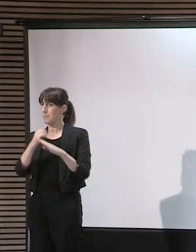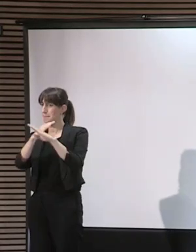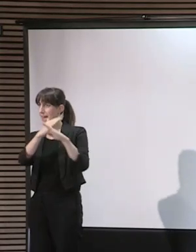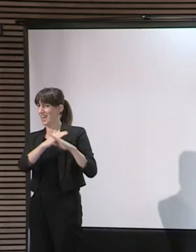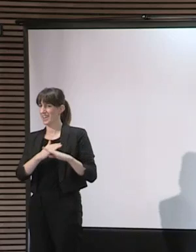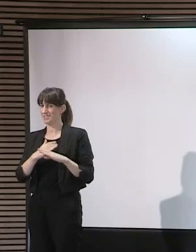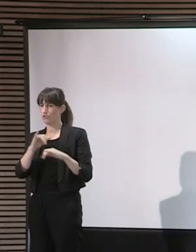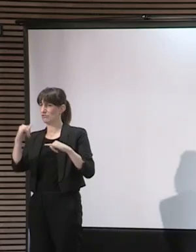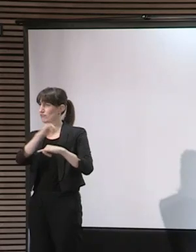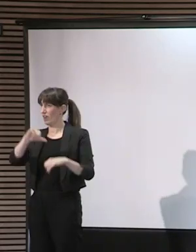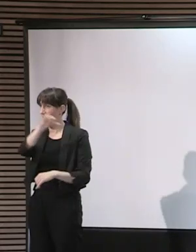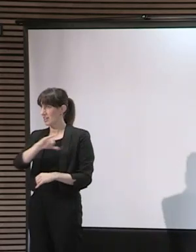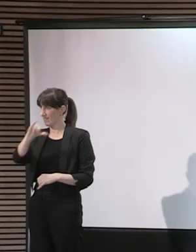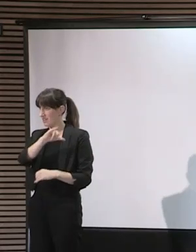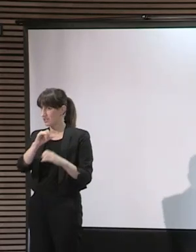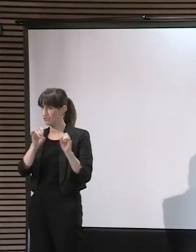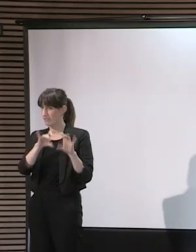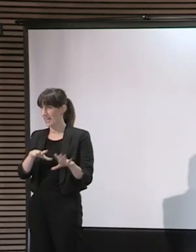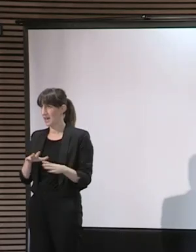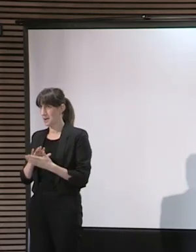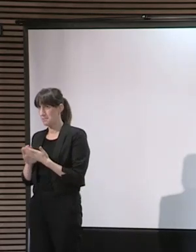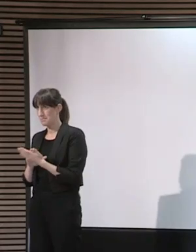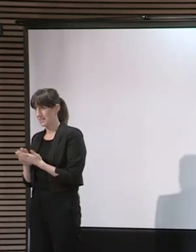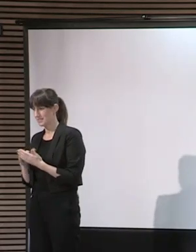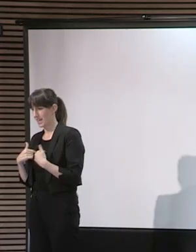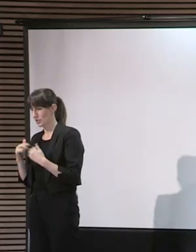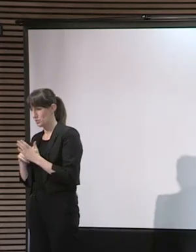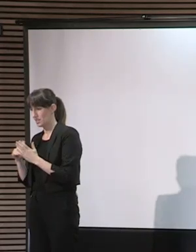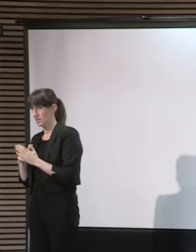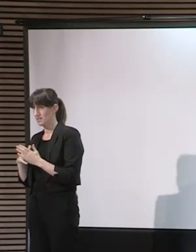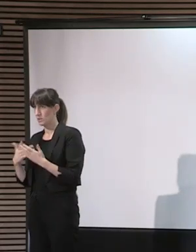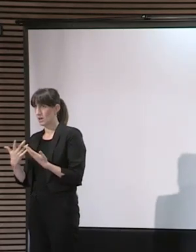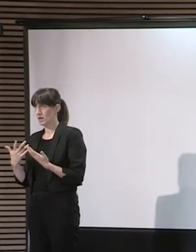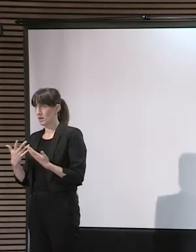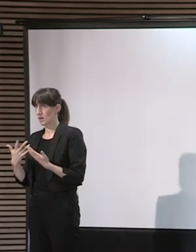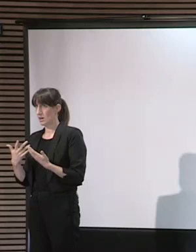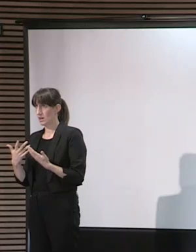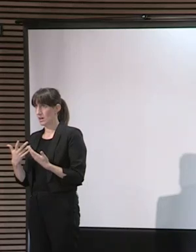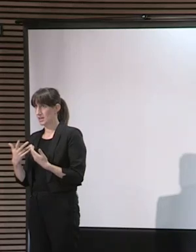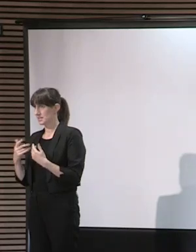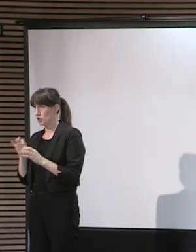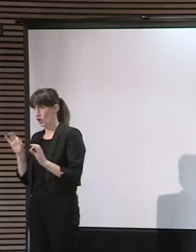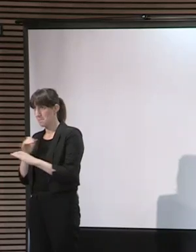Because this morning, you suggested that that was the case - that they wouldn't be able to travel...